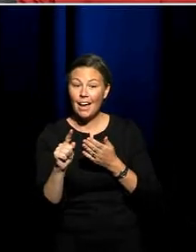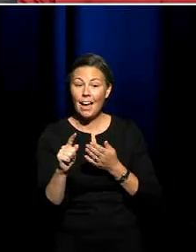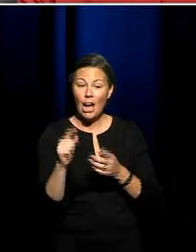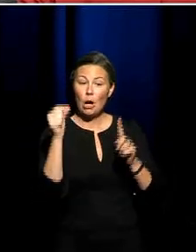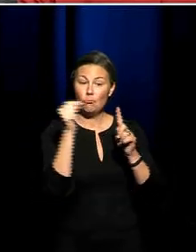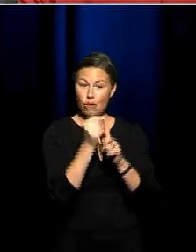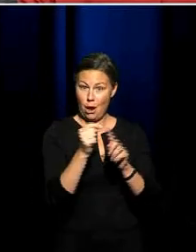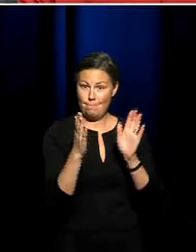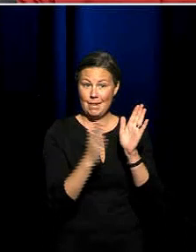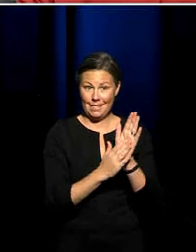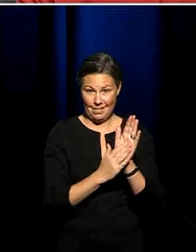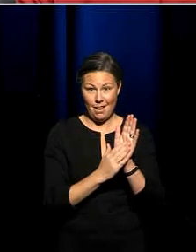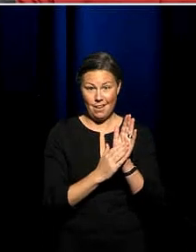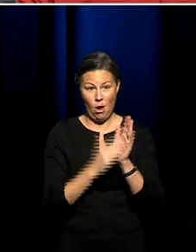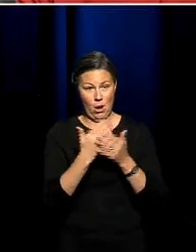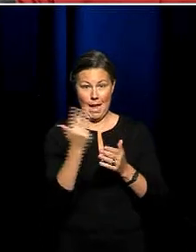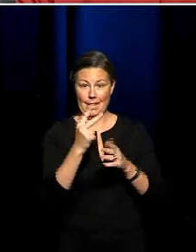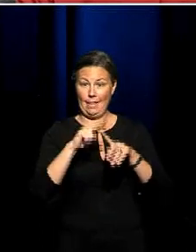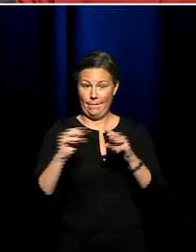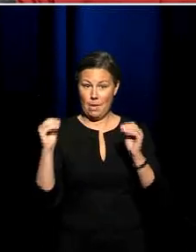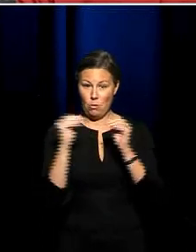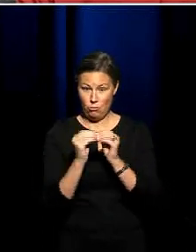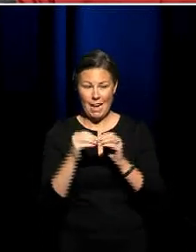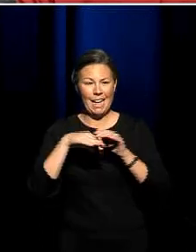moved in the House of Representatives that the motion for the establishment of